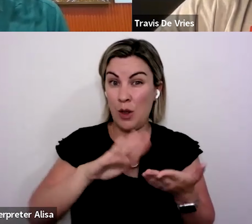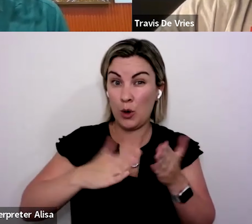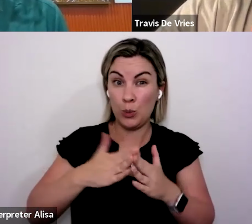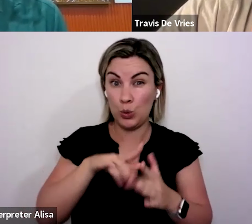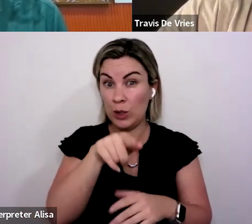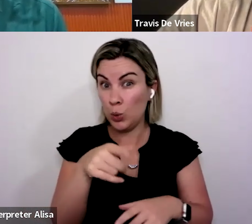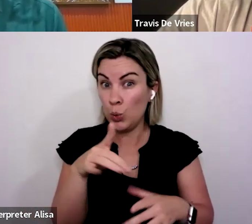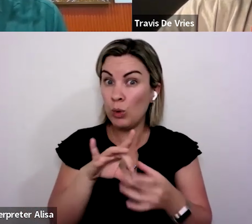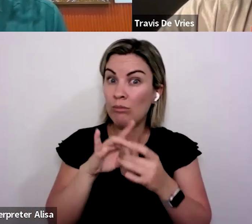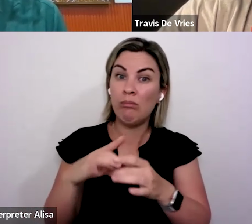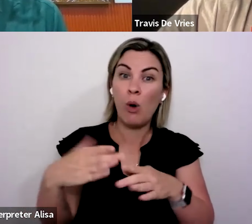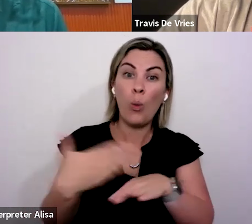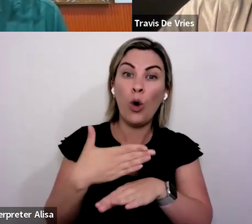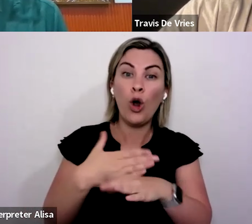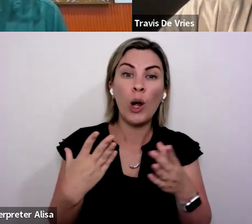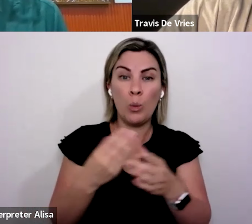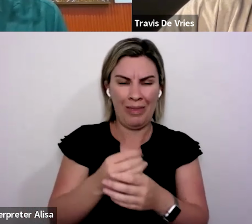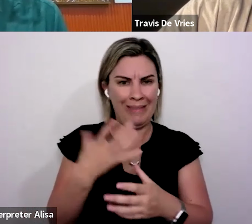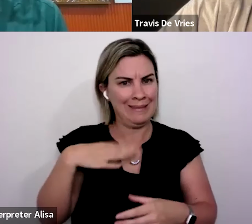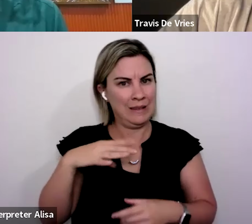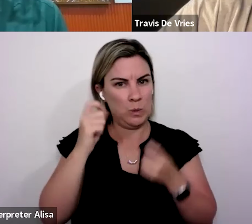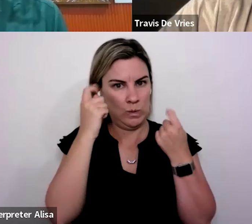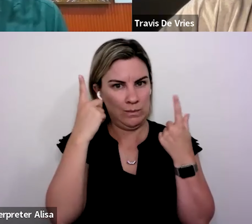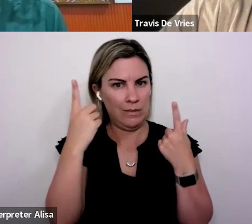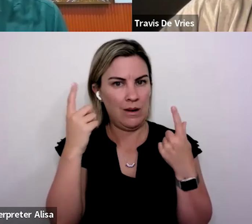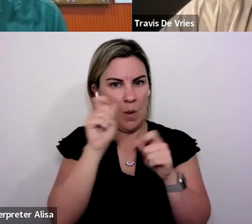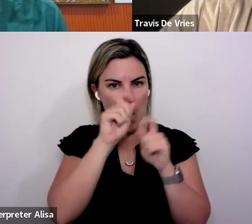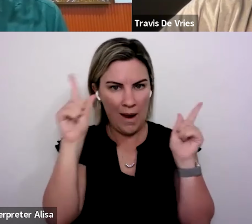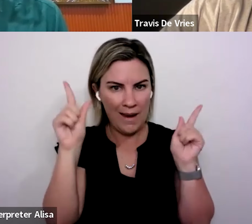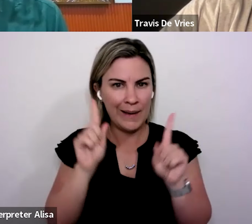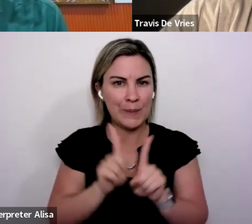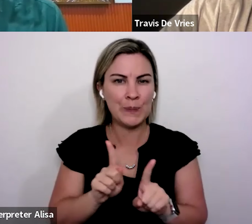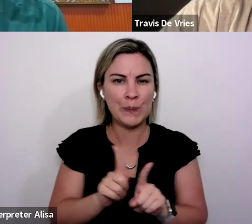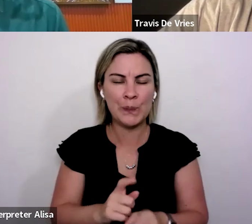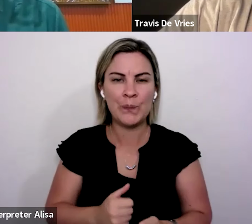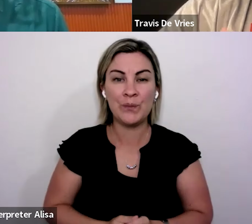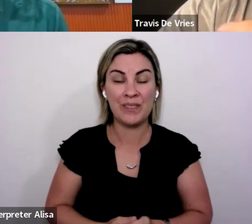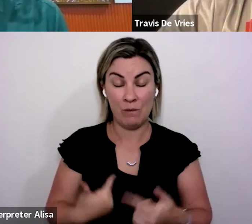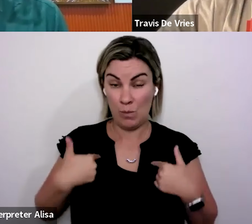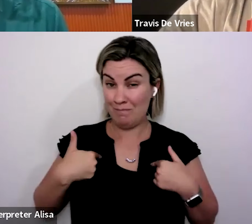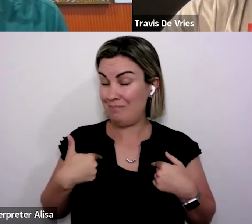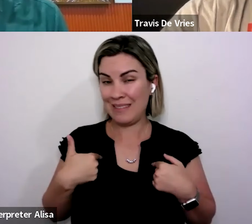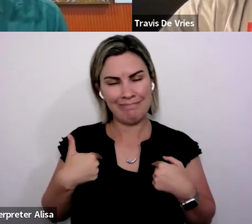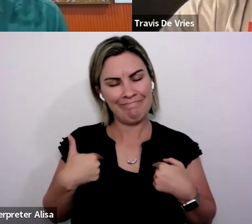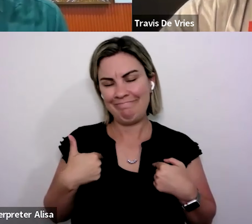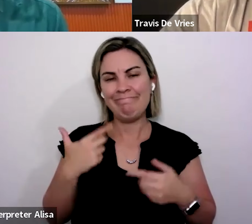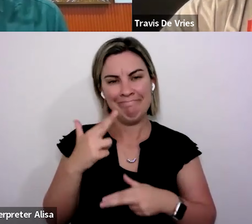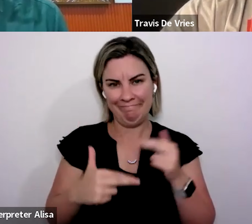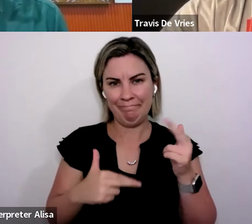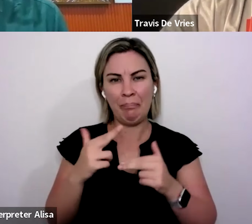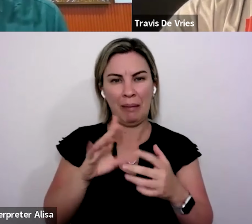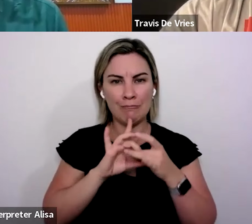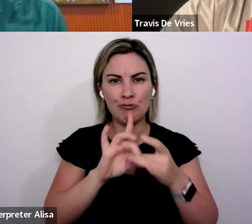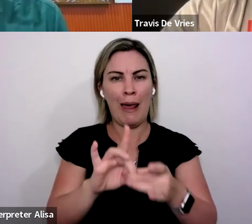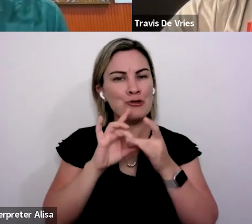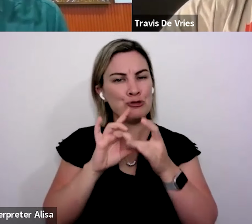For me, it all really comes down to relationship building and building one on one and also building with the wider community.